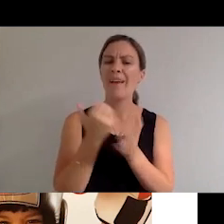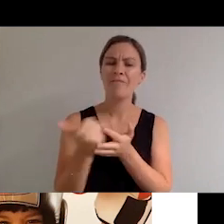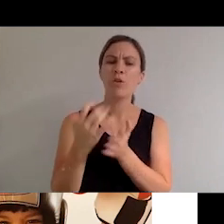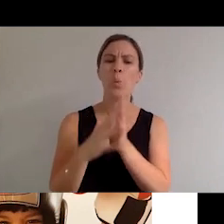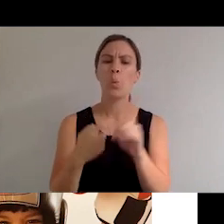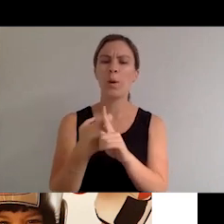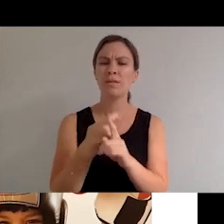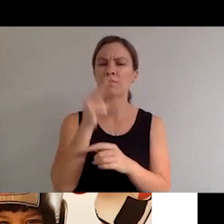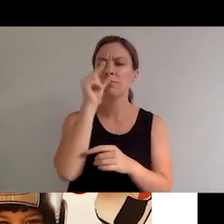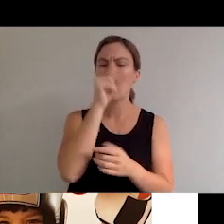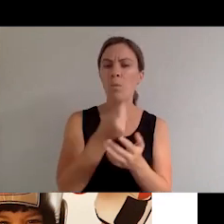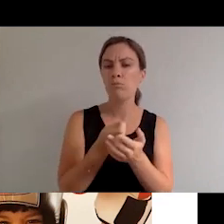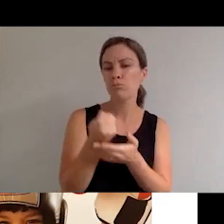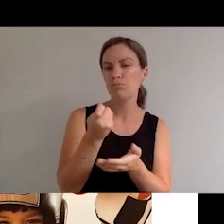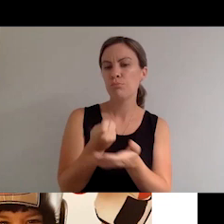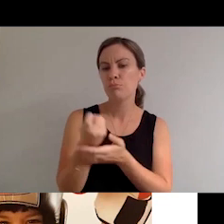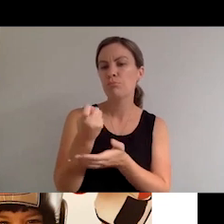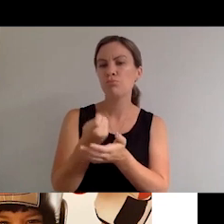It may not generate you income, but